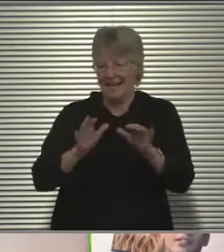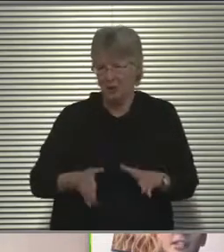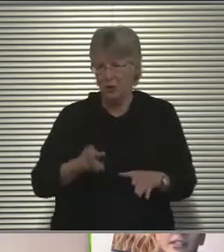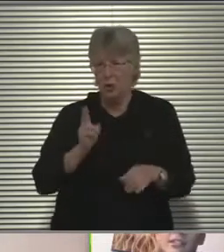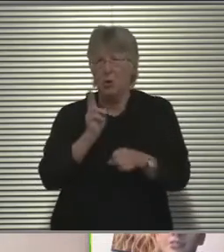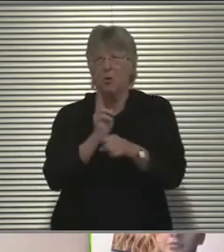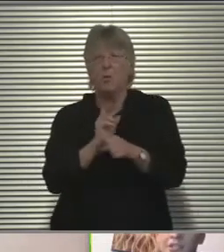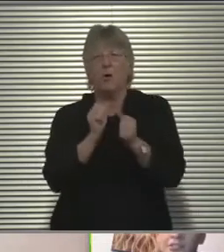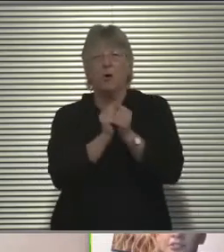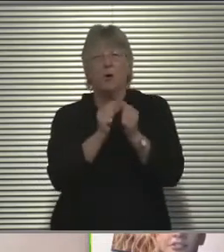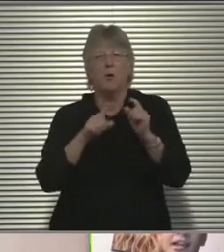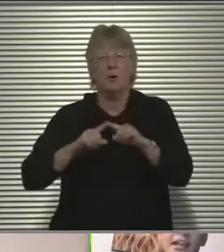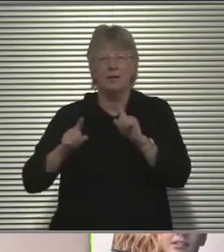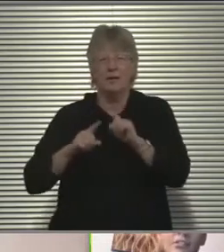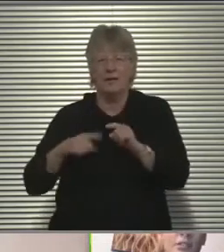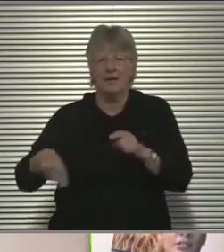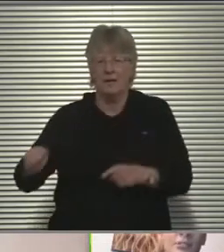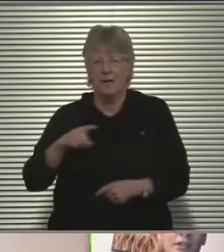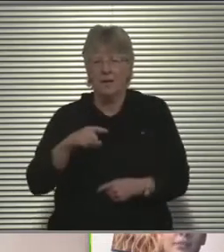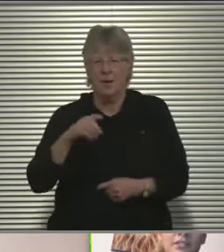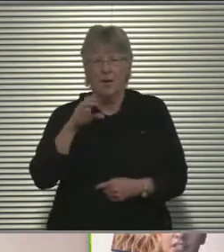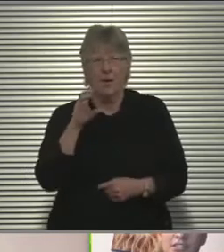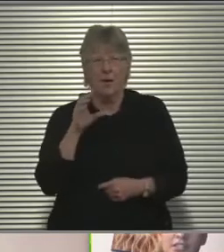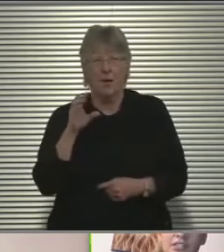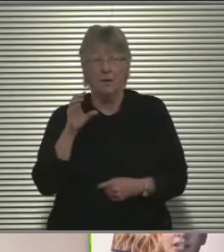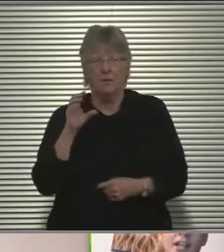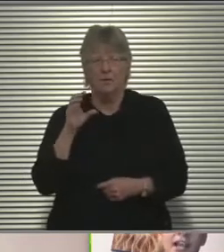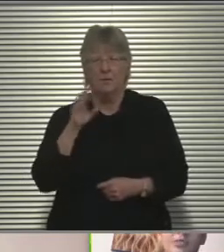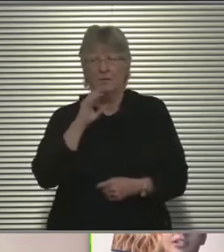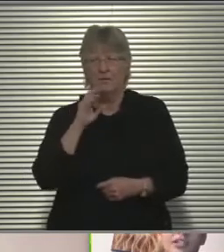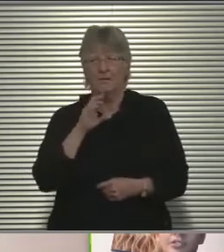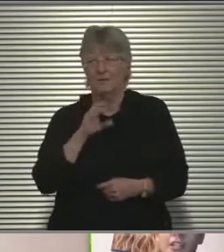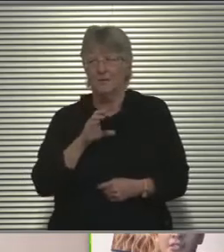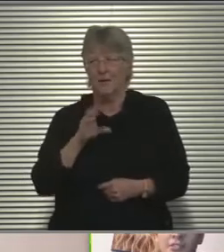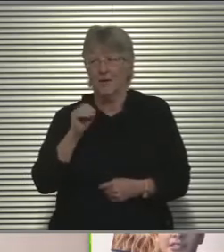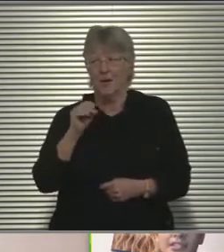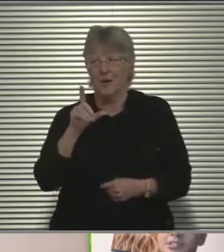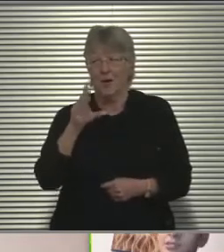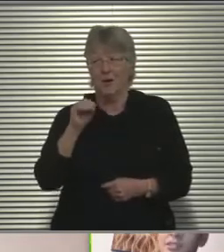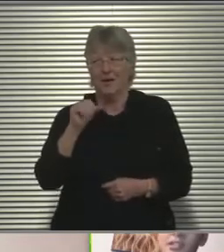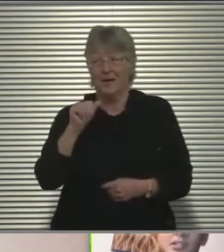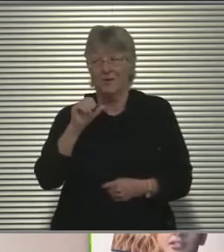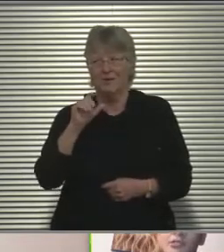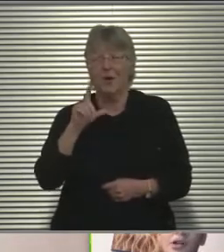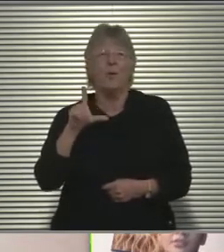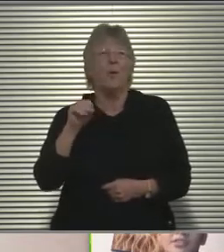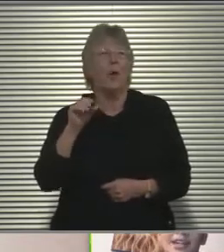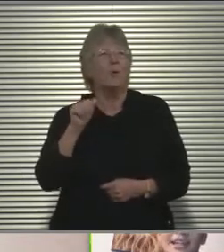alongside industry professionals at Los Amigos Rehabilitation Center as well as undergraduate students at USC to help design